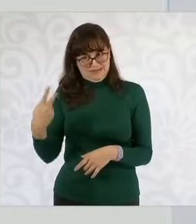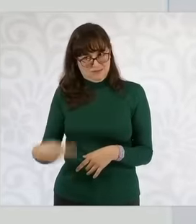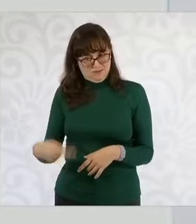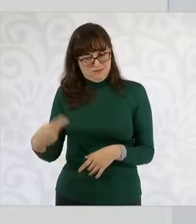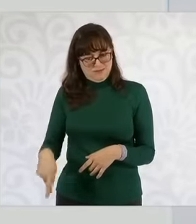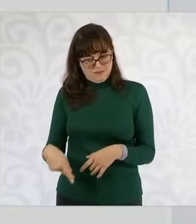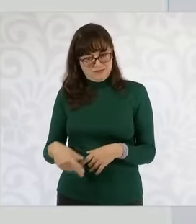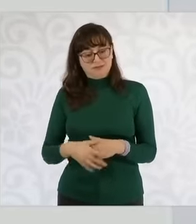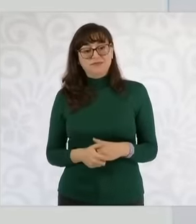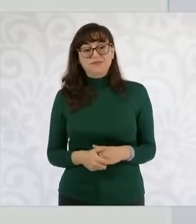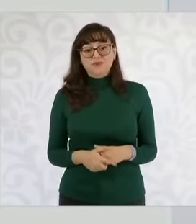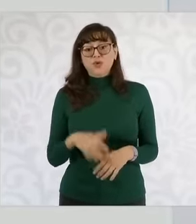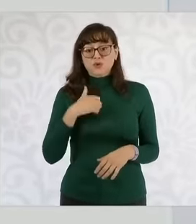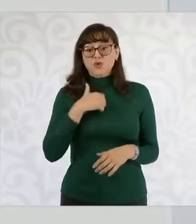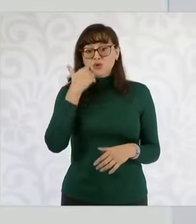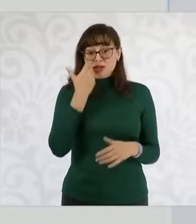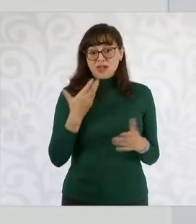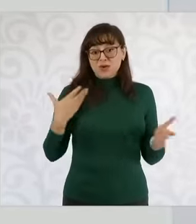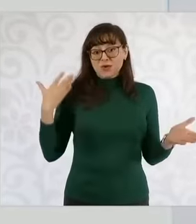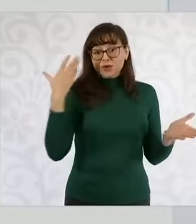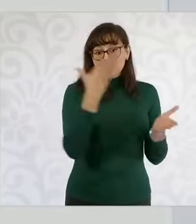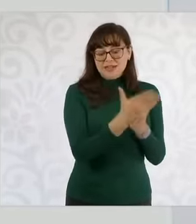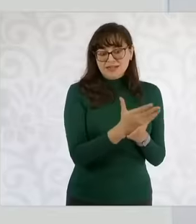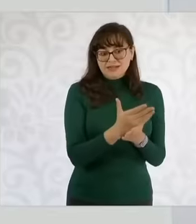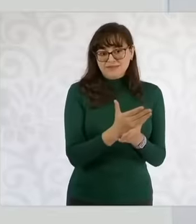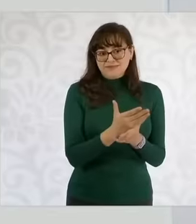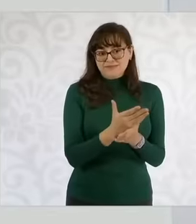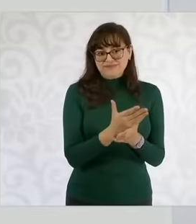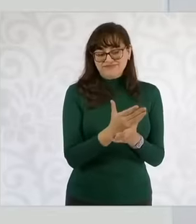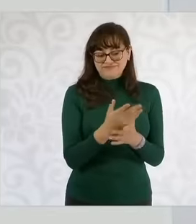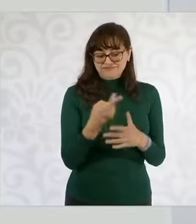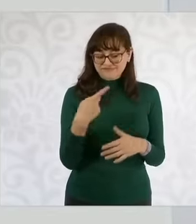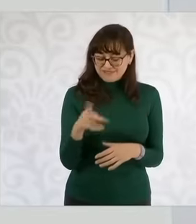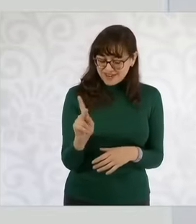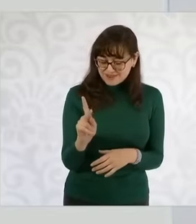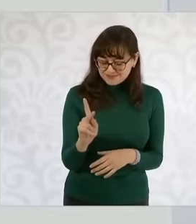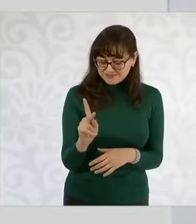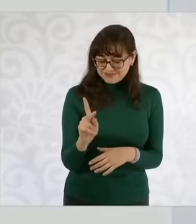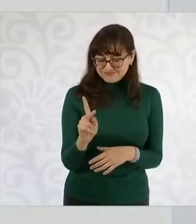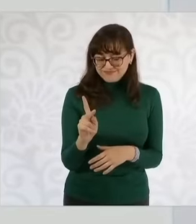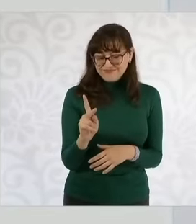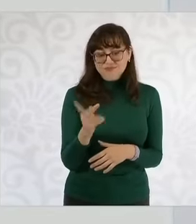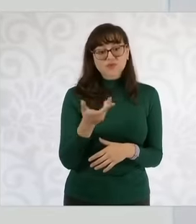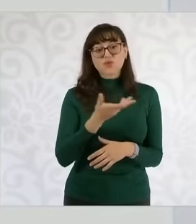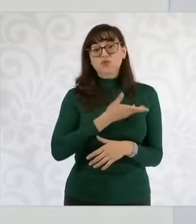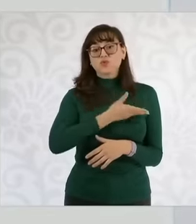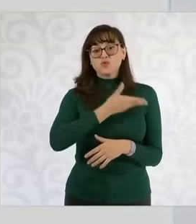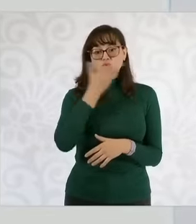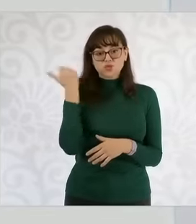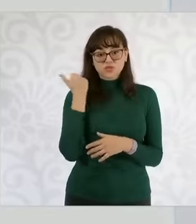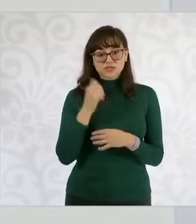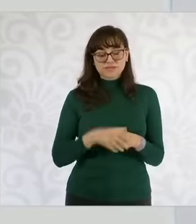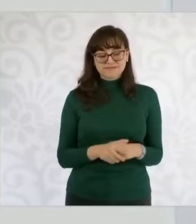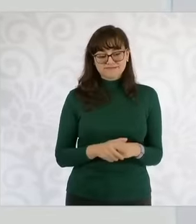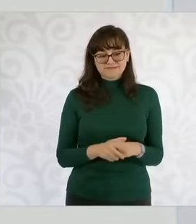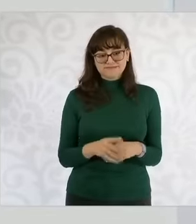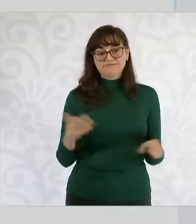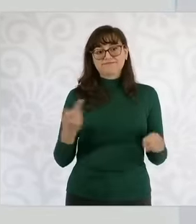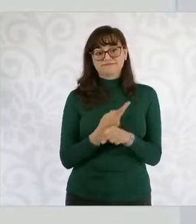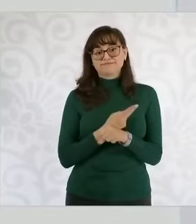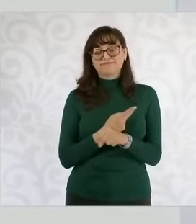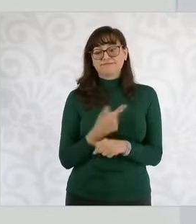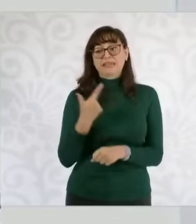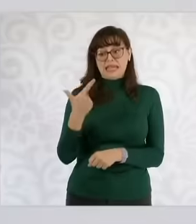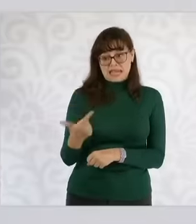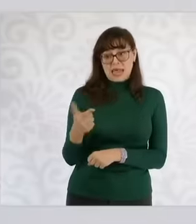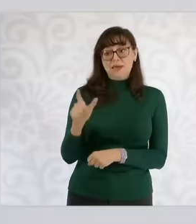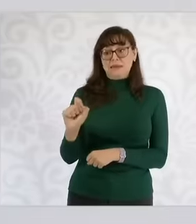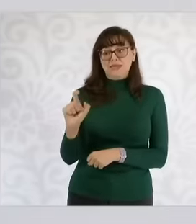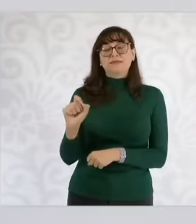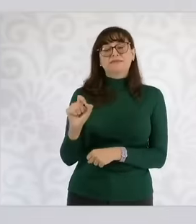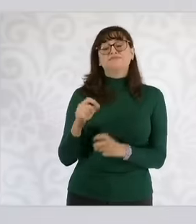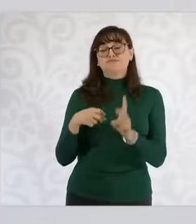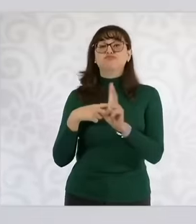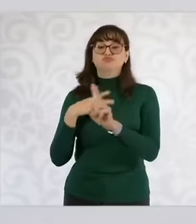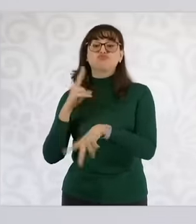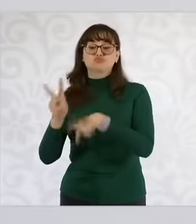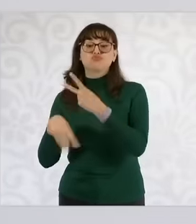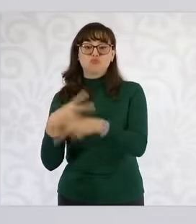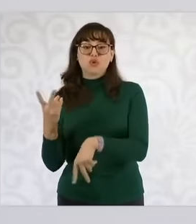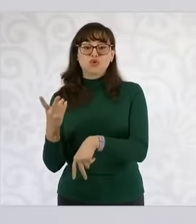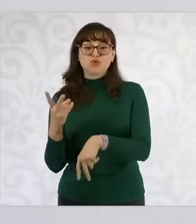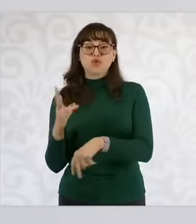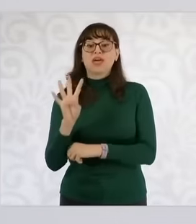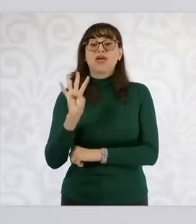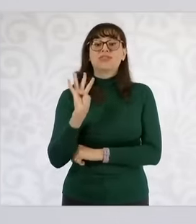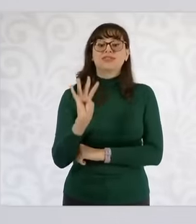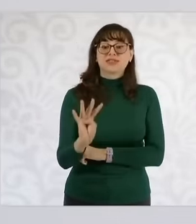to go, I don't know if I will have the opportunity because we have already decided that we are going to the g20 that is on